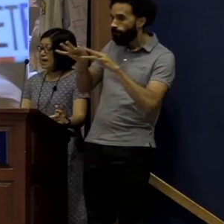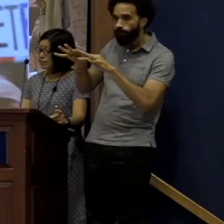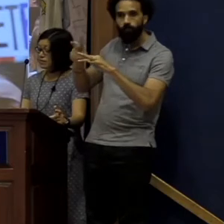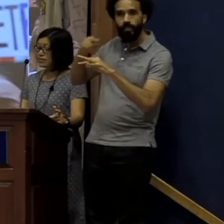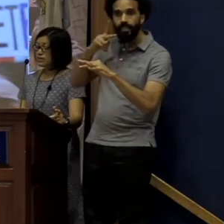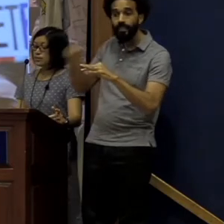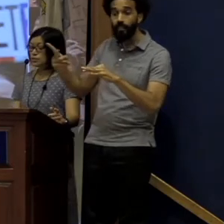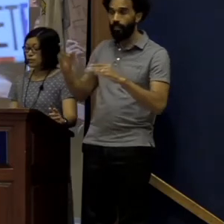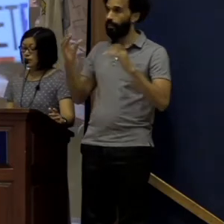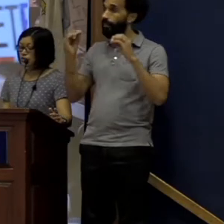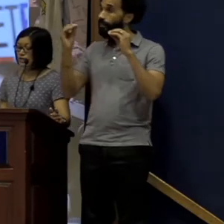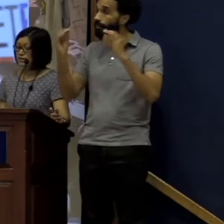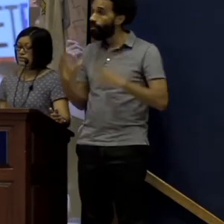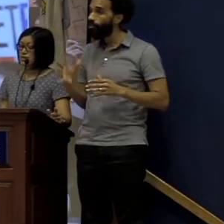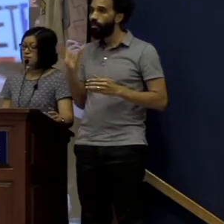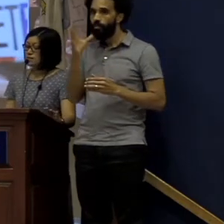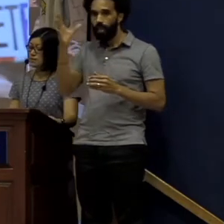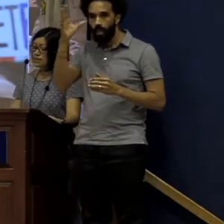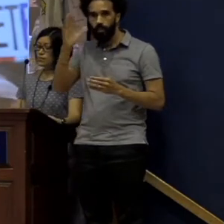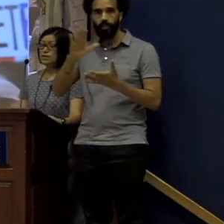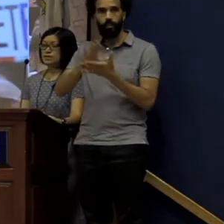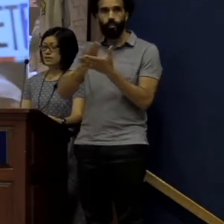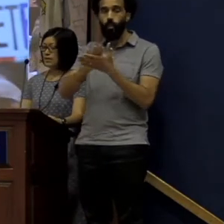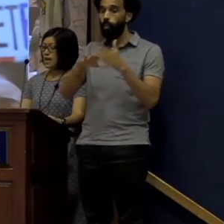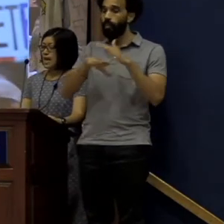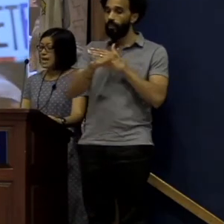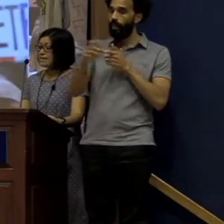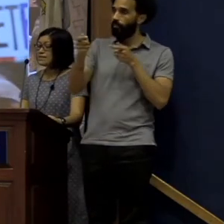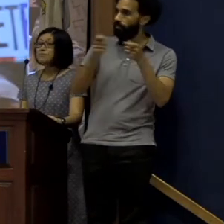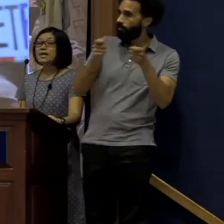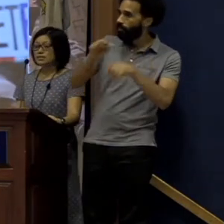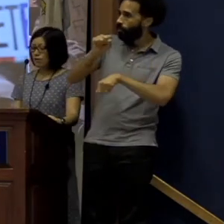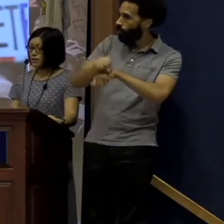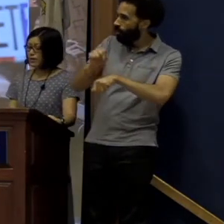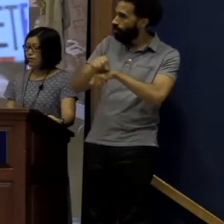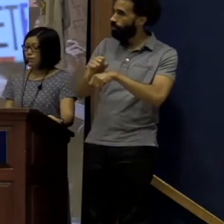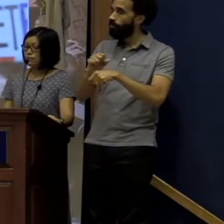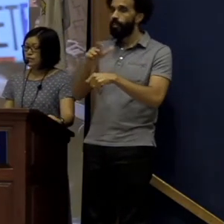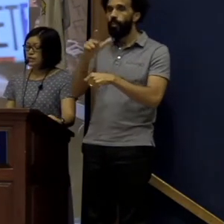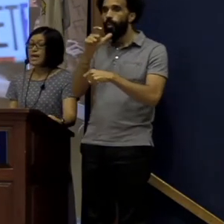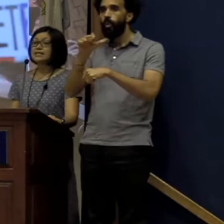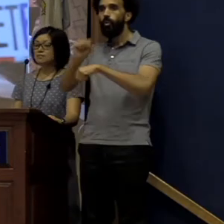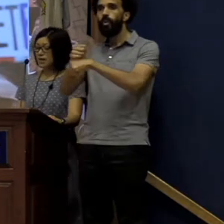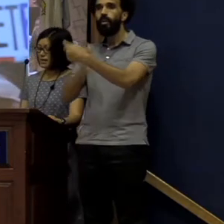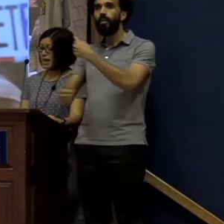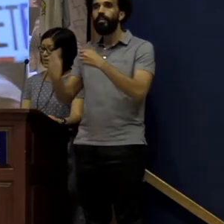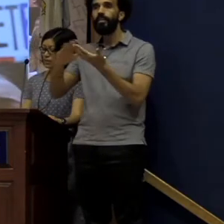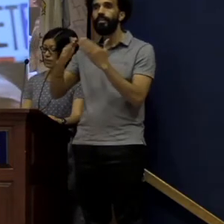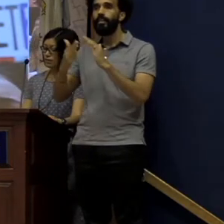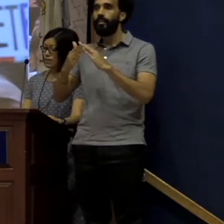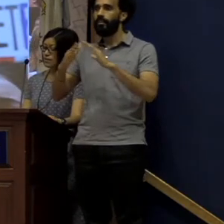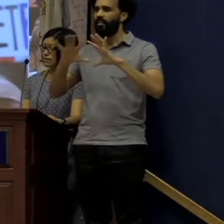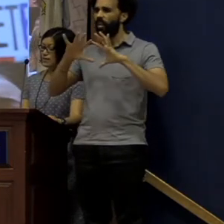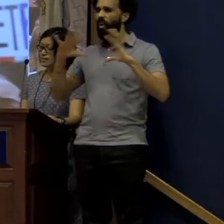parents school administrators city workers in spite of the global reach and demanding action on climate crisis